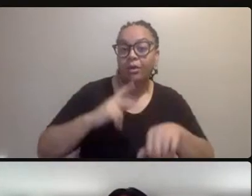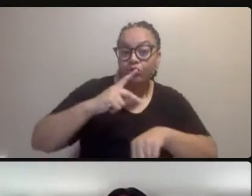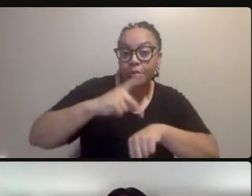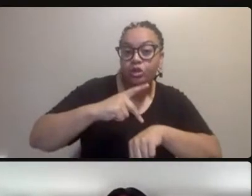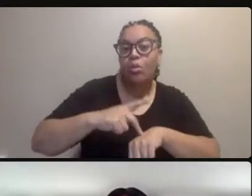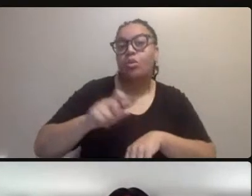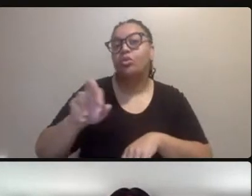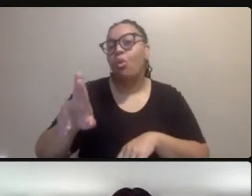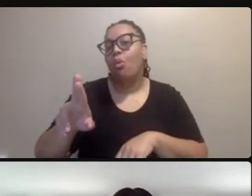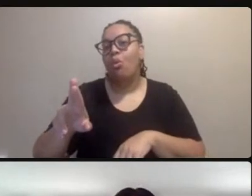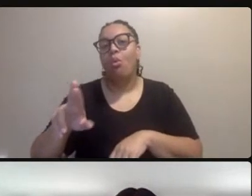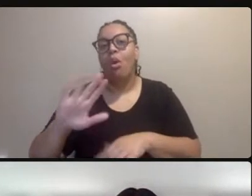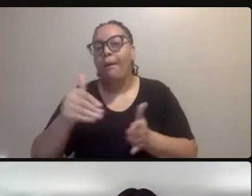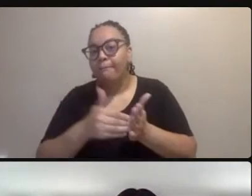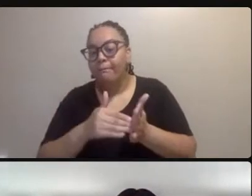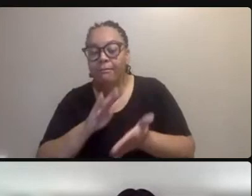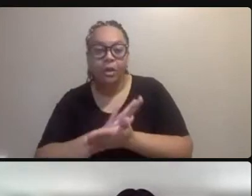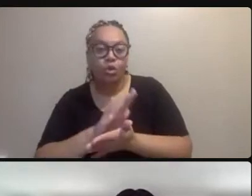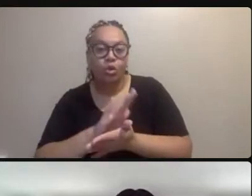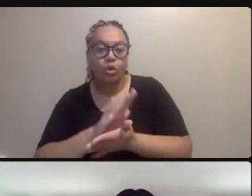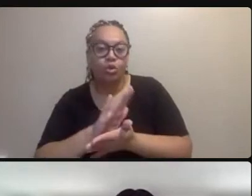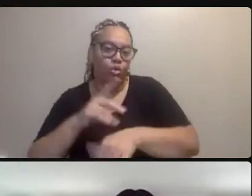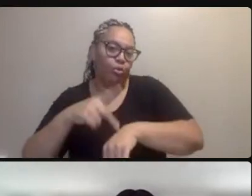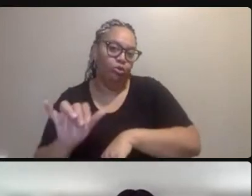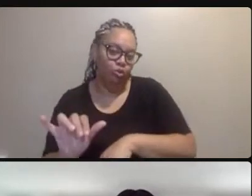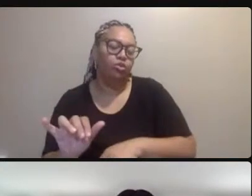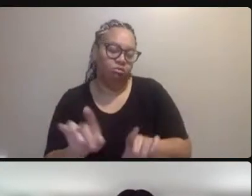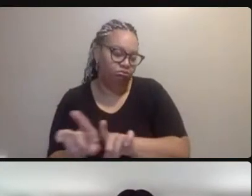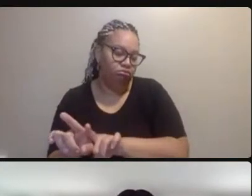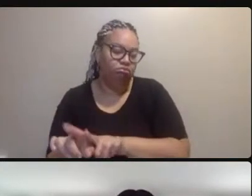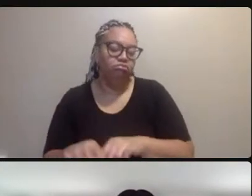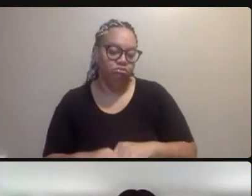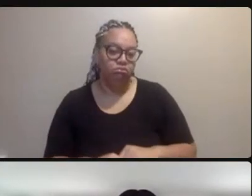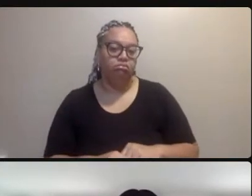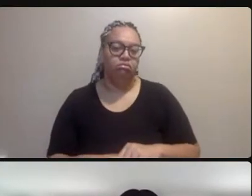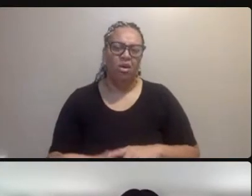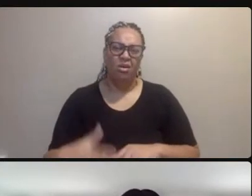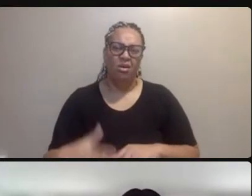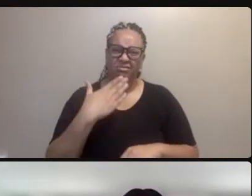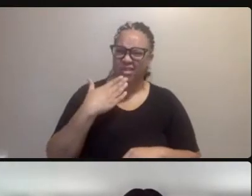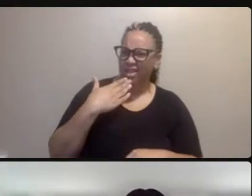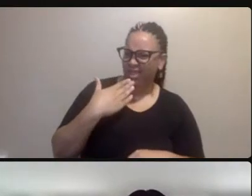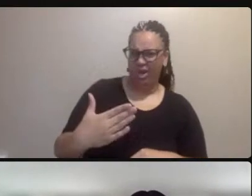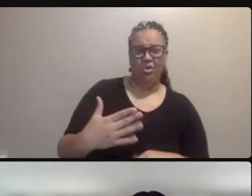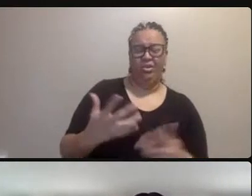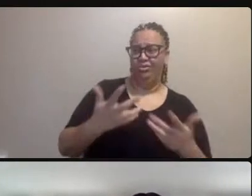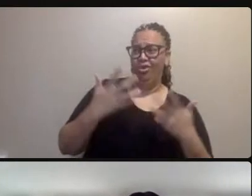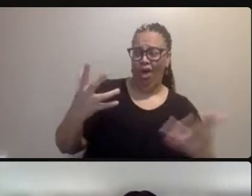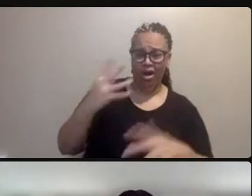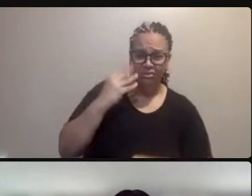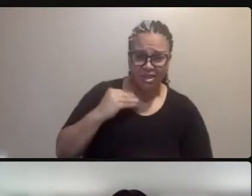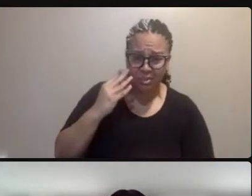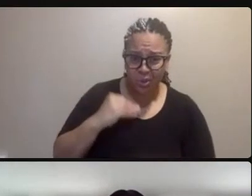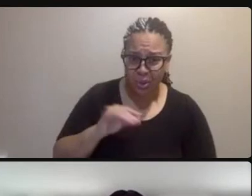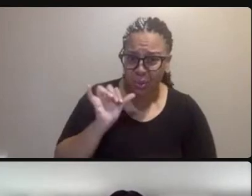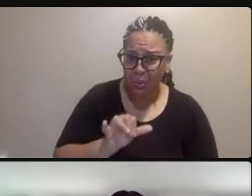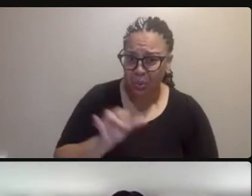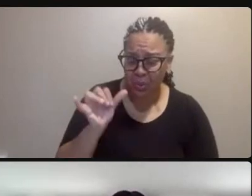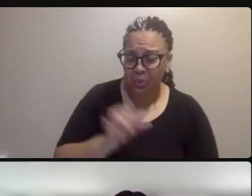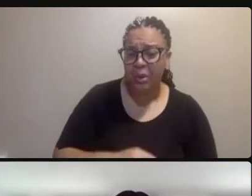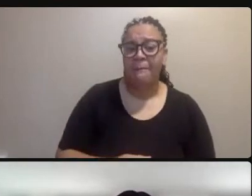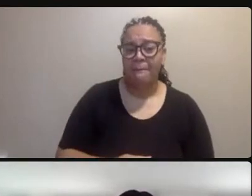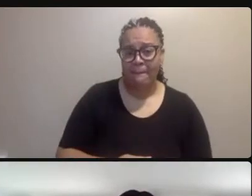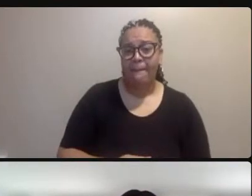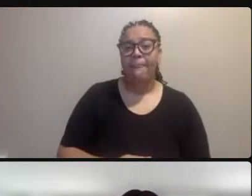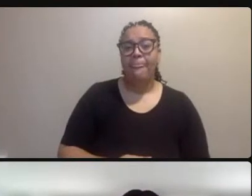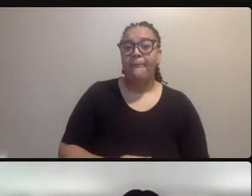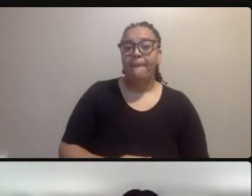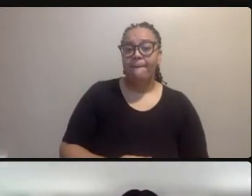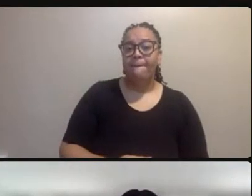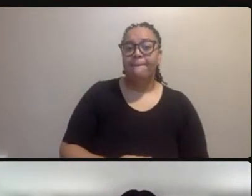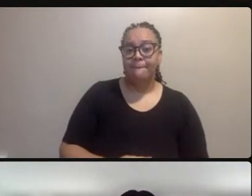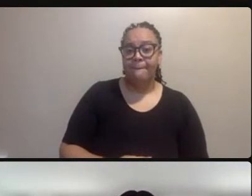ADMINISTRATORS WHEN THERE WAS